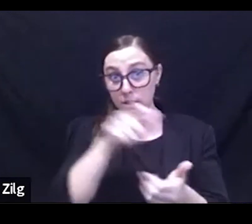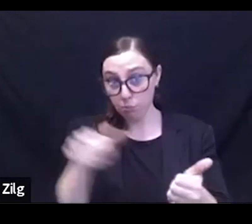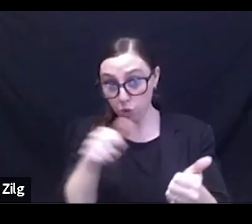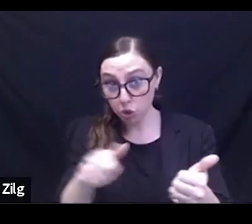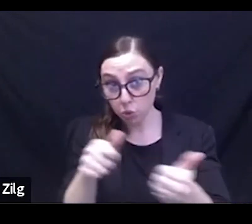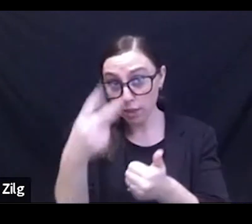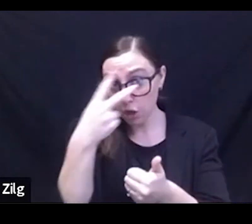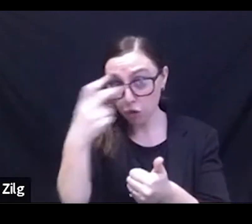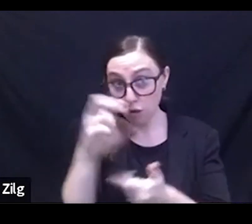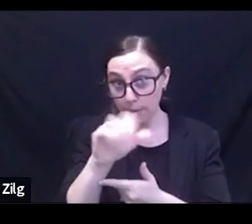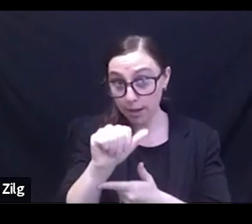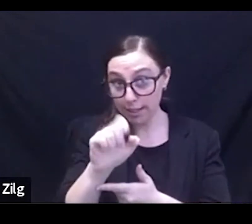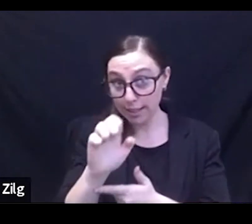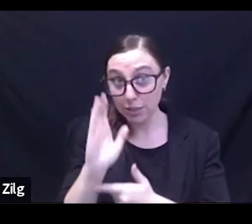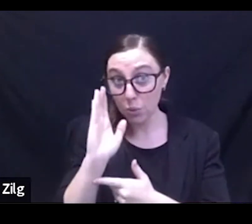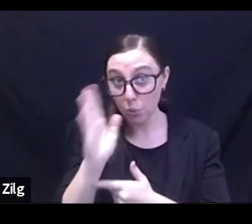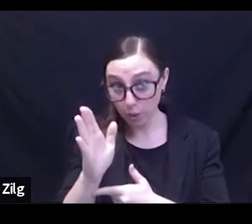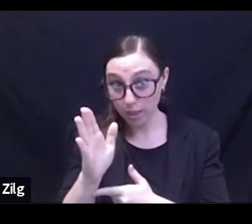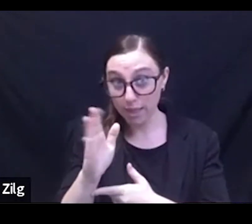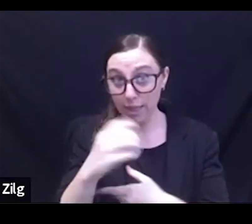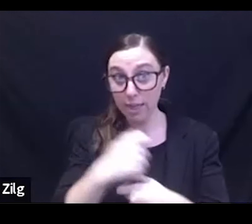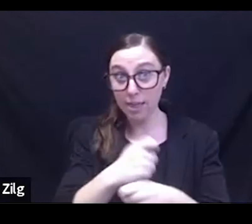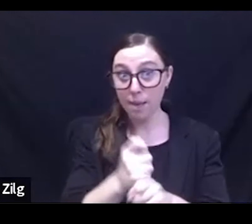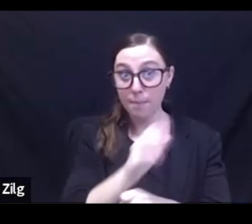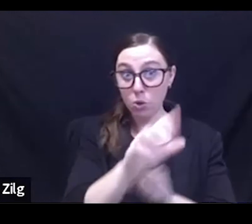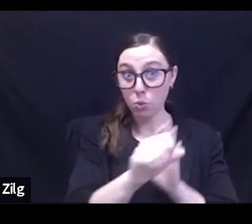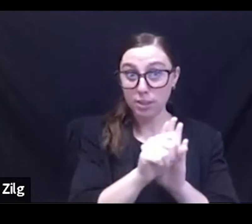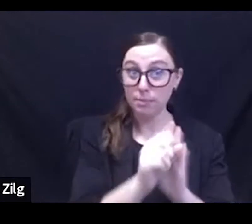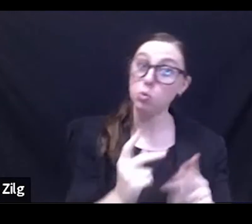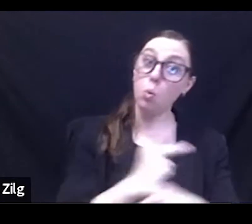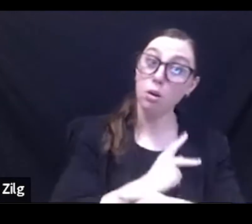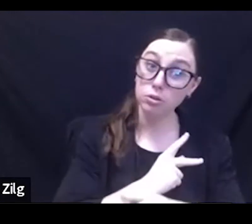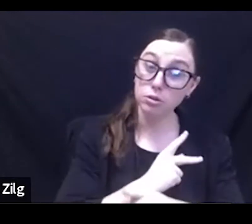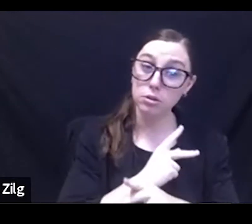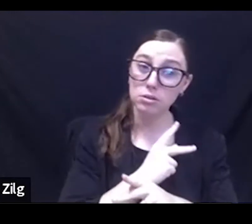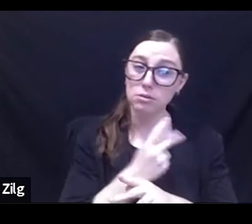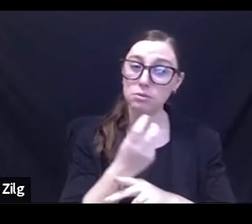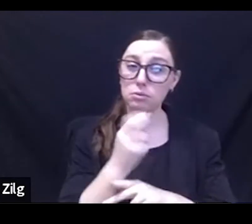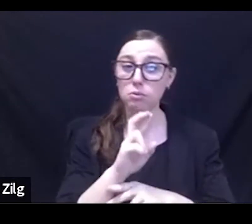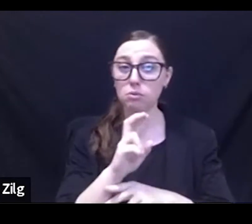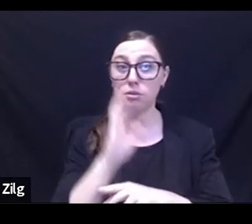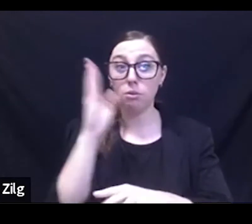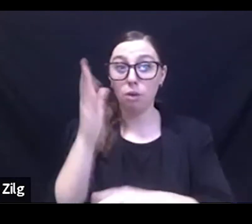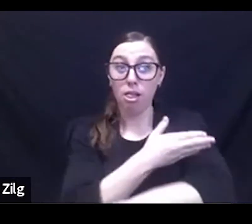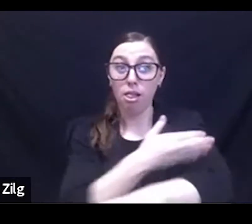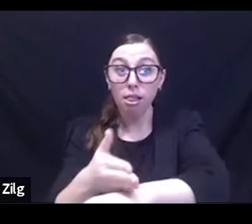criminal case is going to make these symptoms worse or what is best for them and